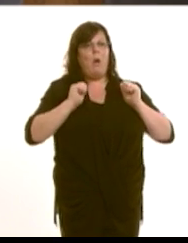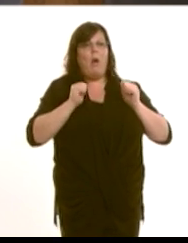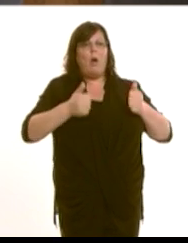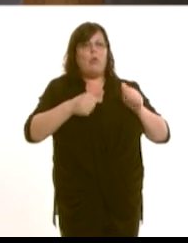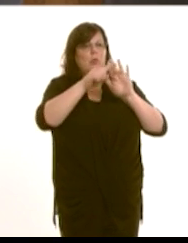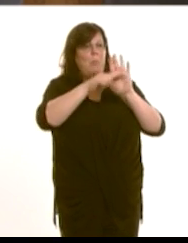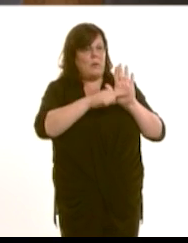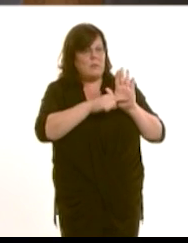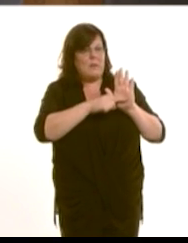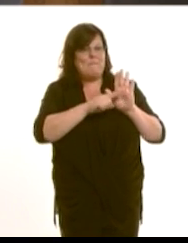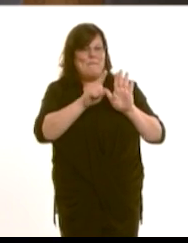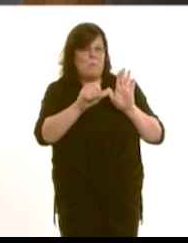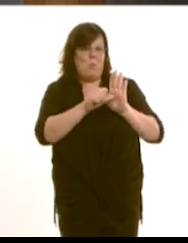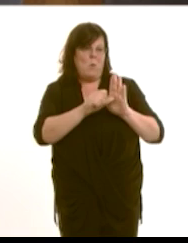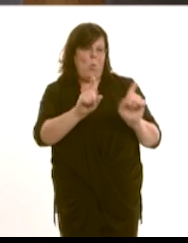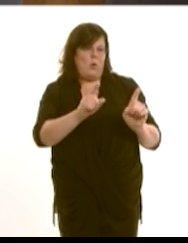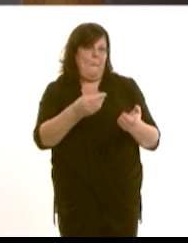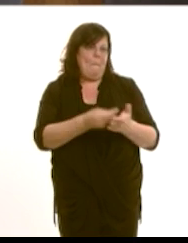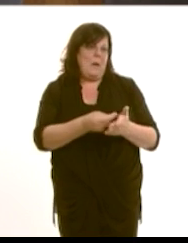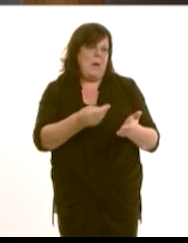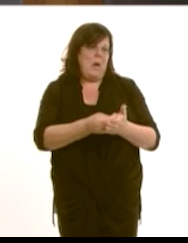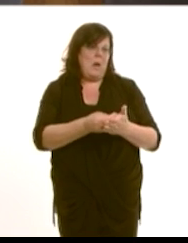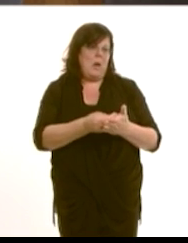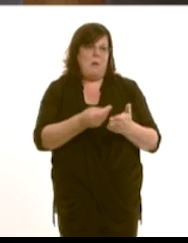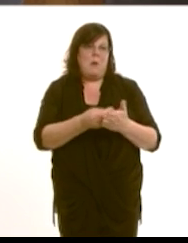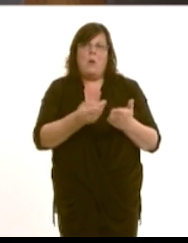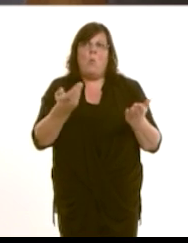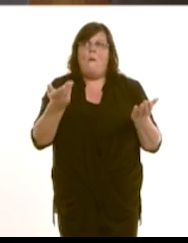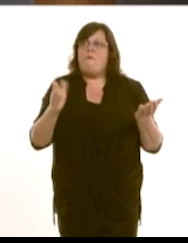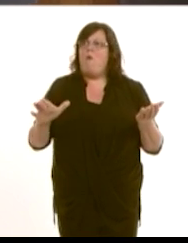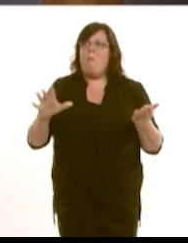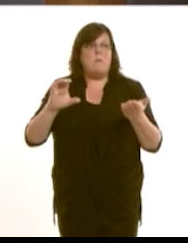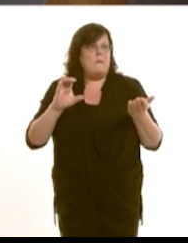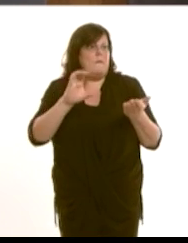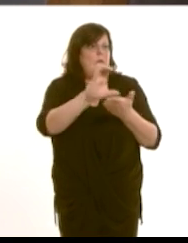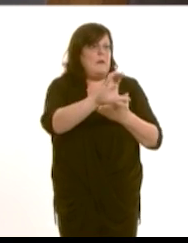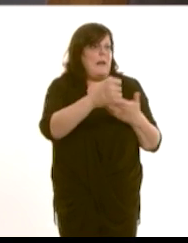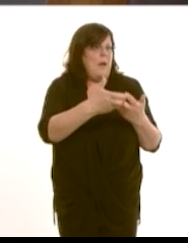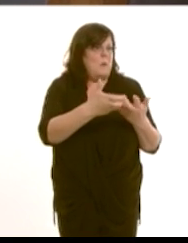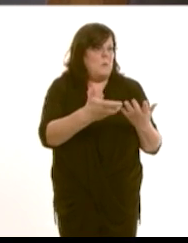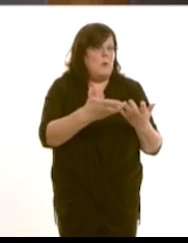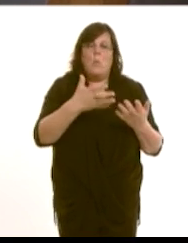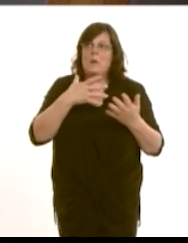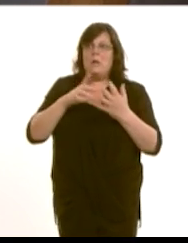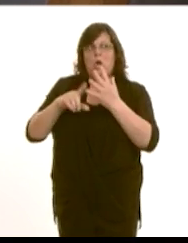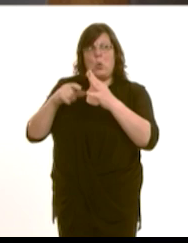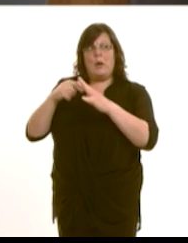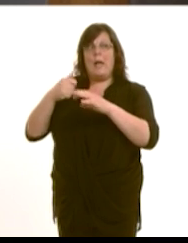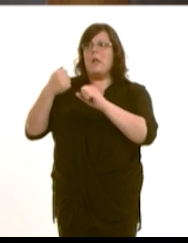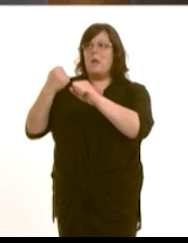The difficulty is, of course, the money. How will the money be distributed? We need to make sure that there is a guarantee from the UK Government that Wales will secure